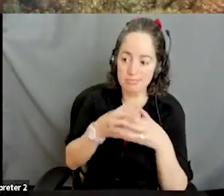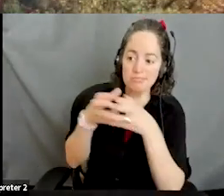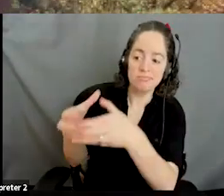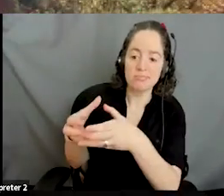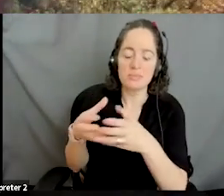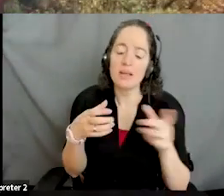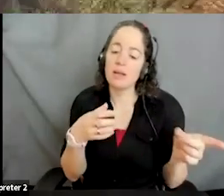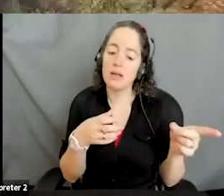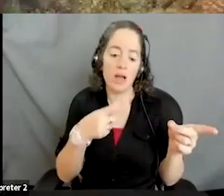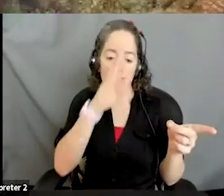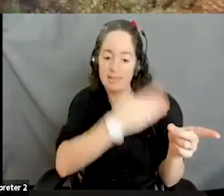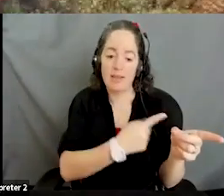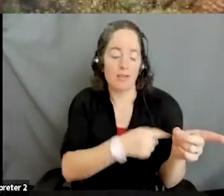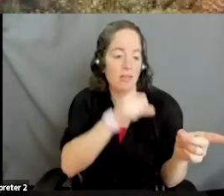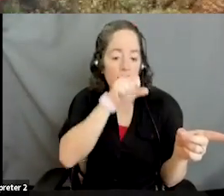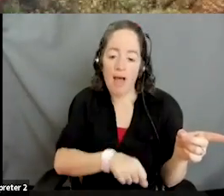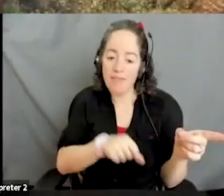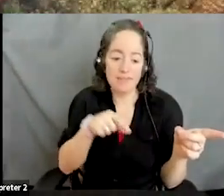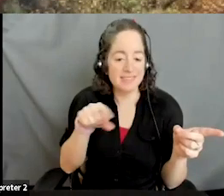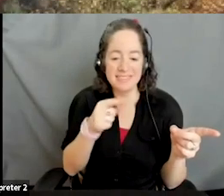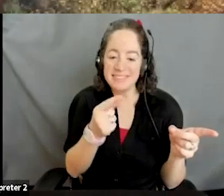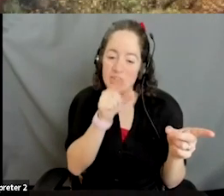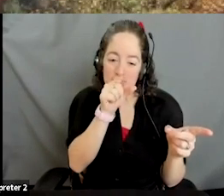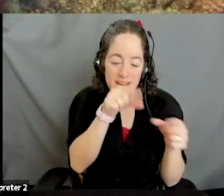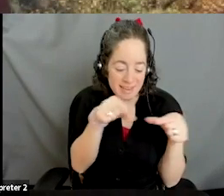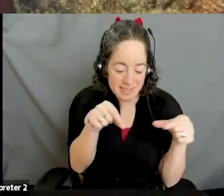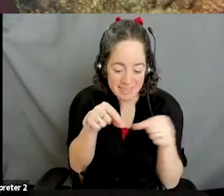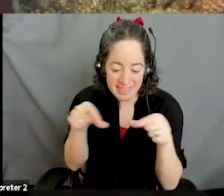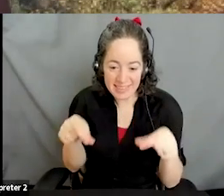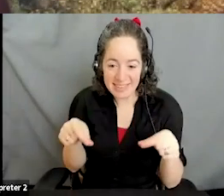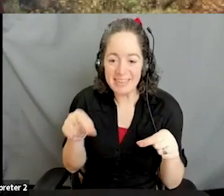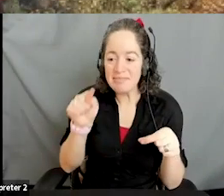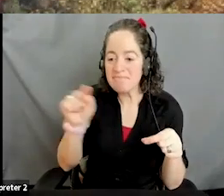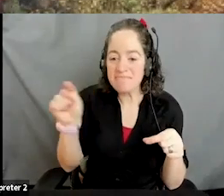but man, there's a whole menu full of stuff right here. I can set that down in front of him, but unless it has pictures,